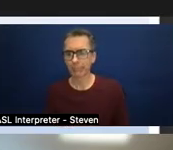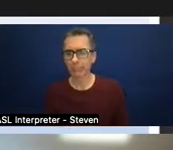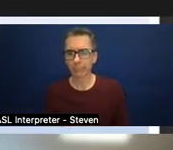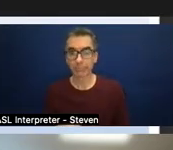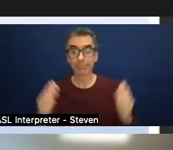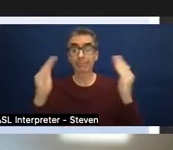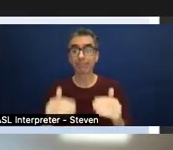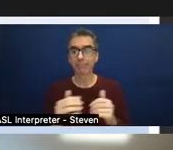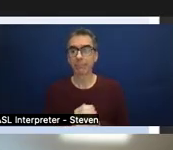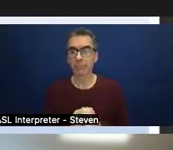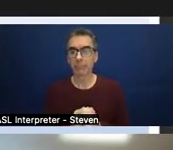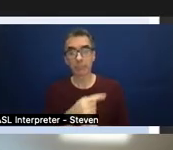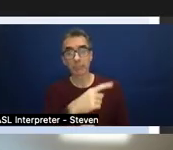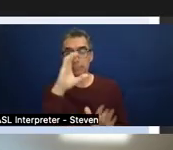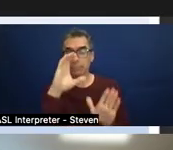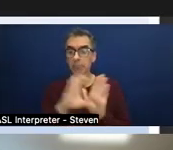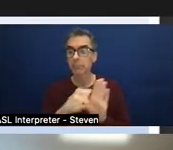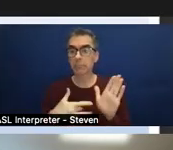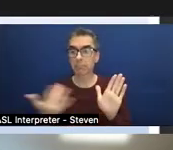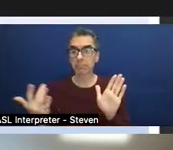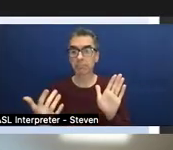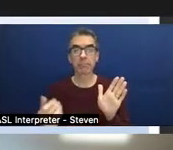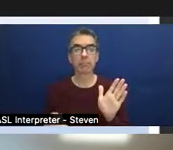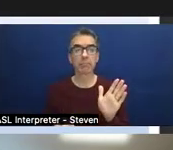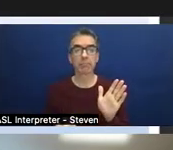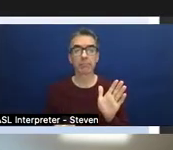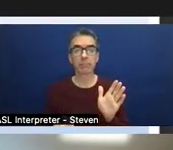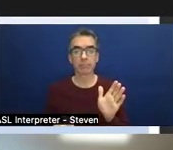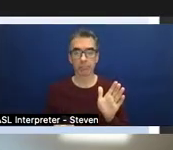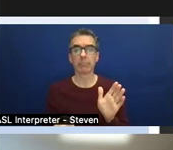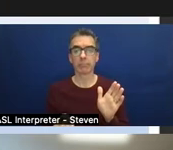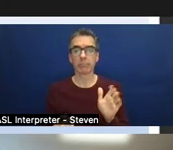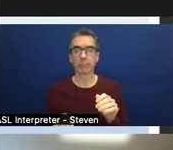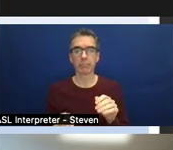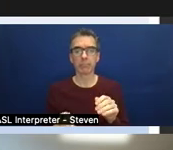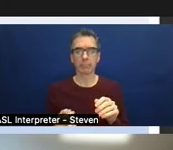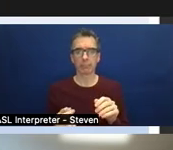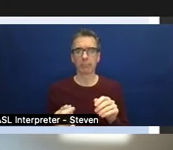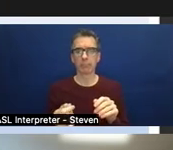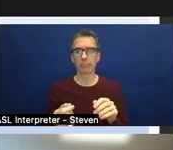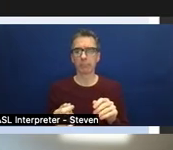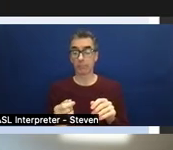And then this graphic shows in a little more detail what all is included at the stations.